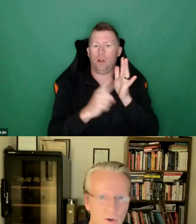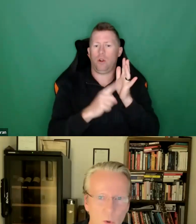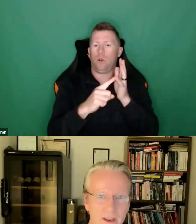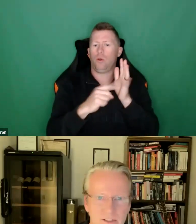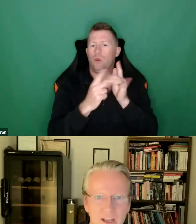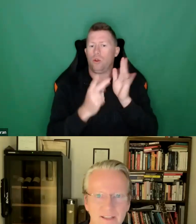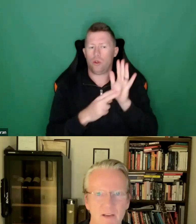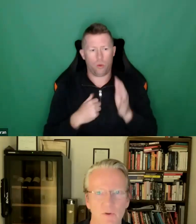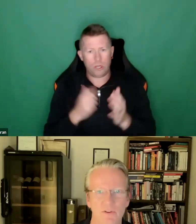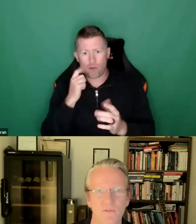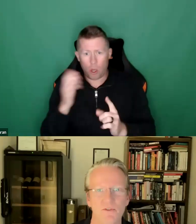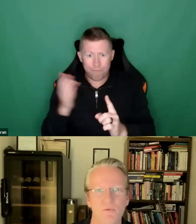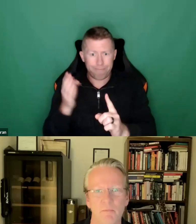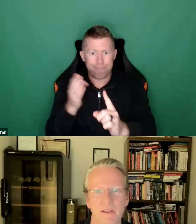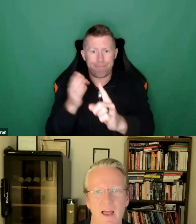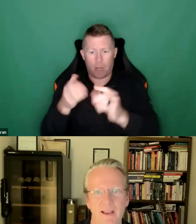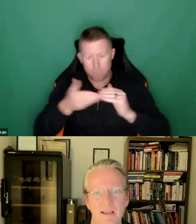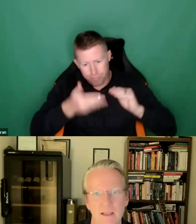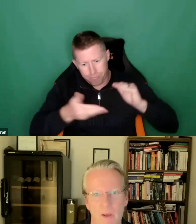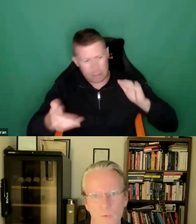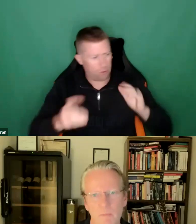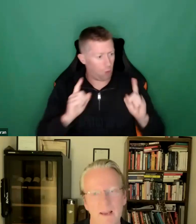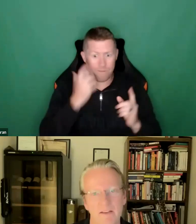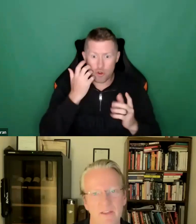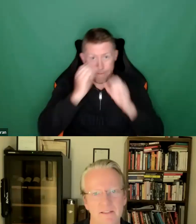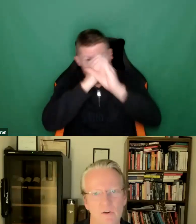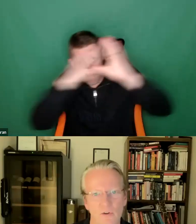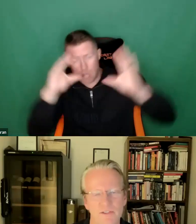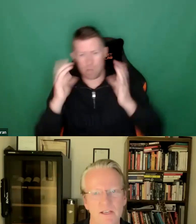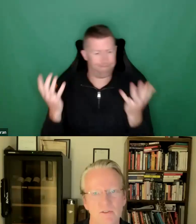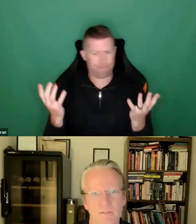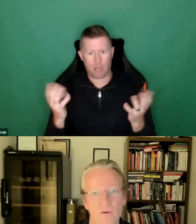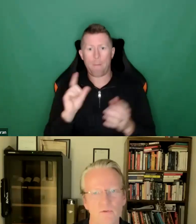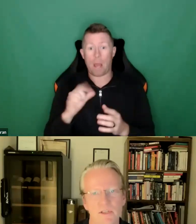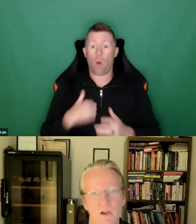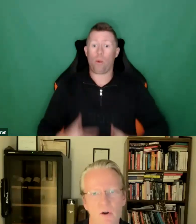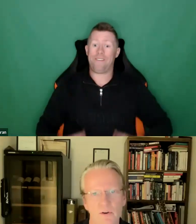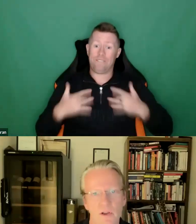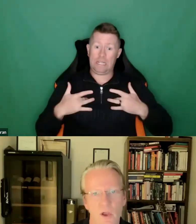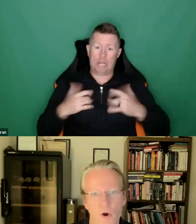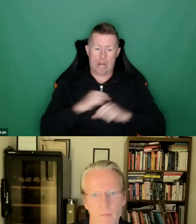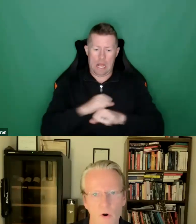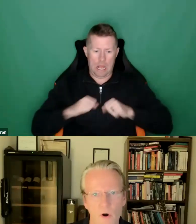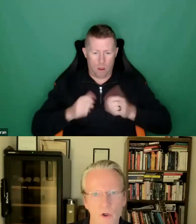abilities this is just part of the